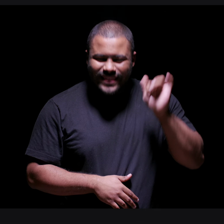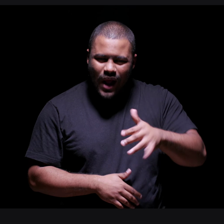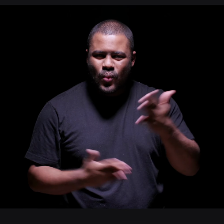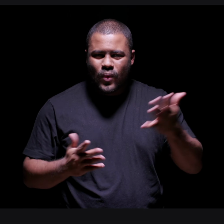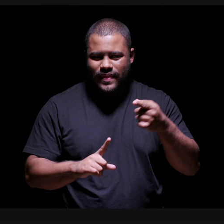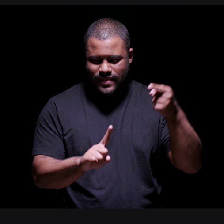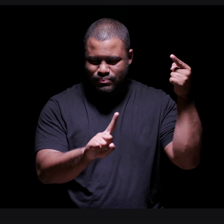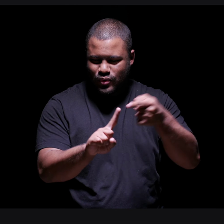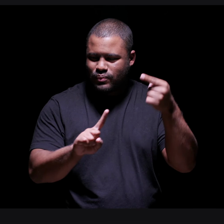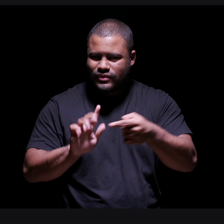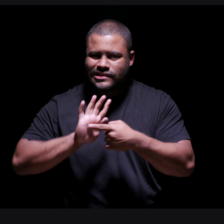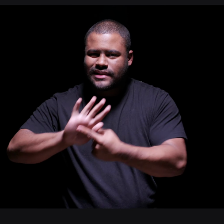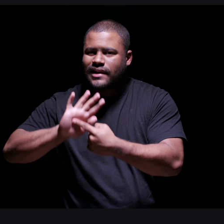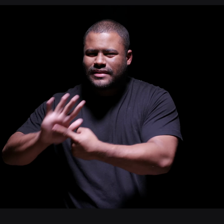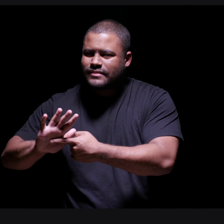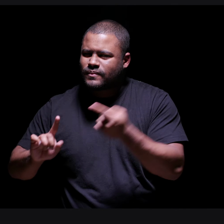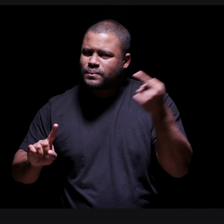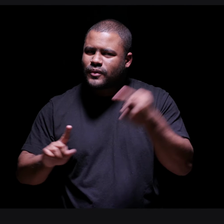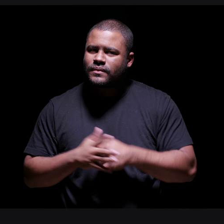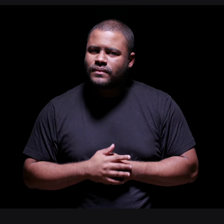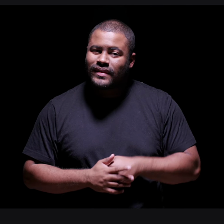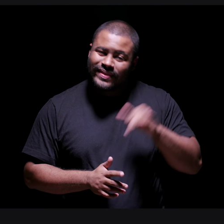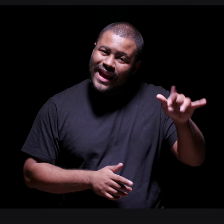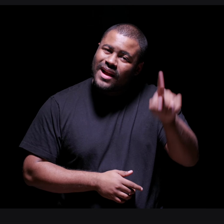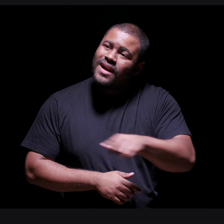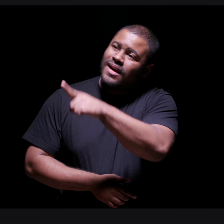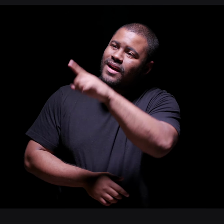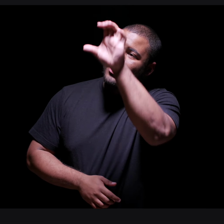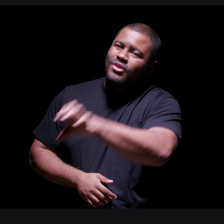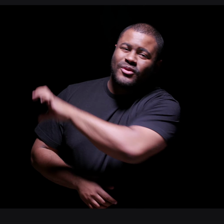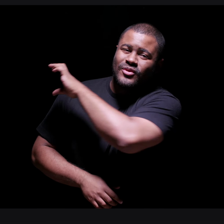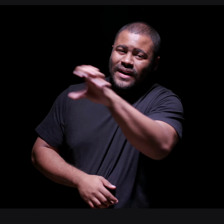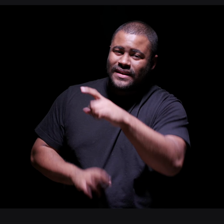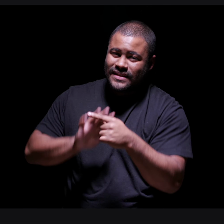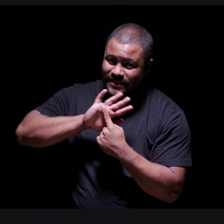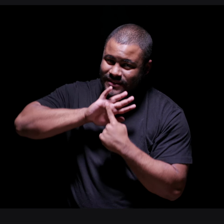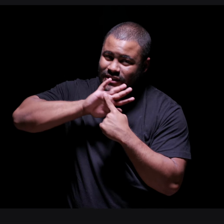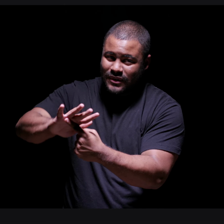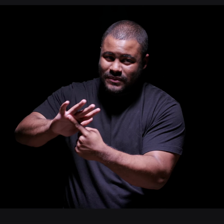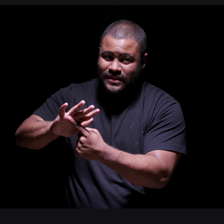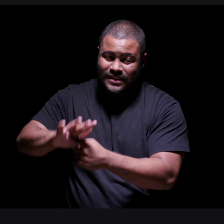That is what the signs pointed to. On the cross is where their meaning was unfurled.